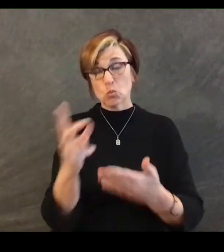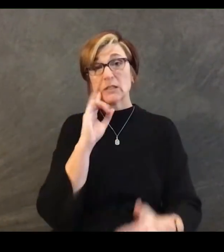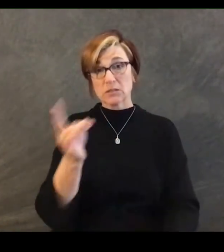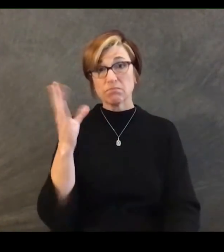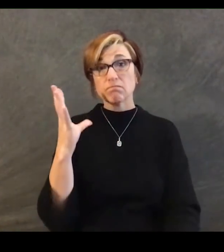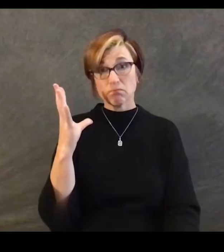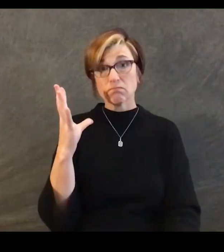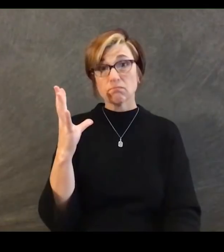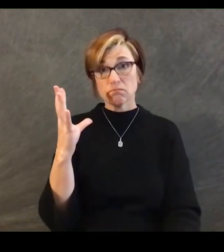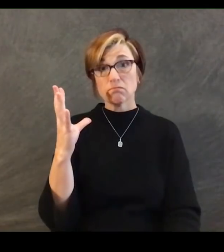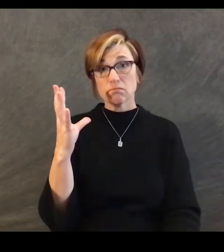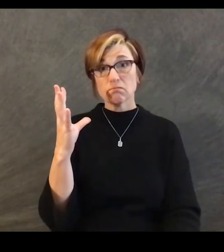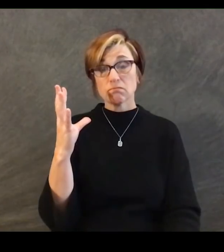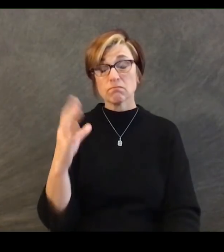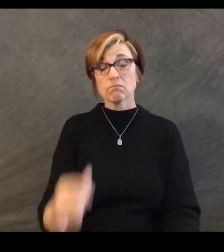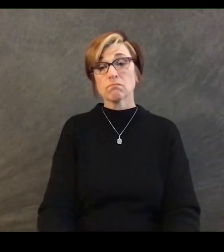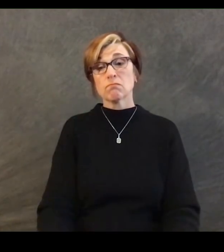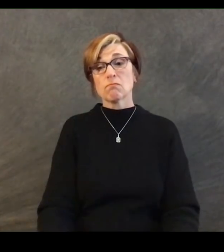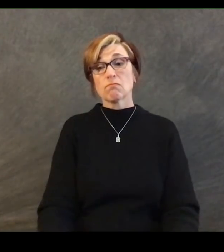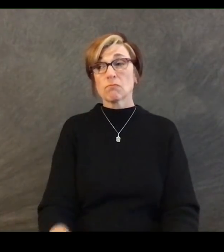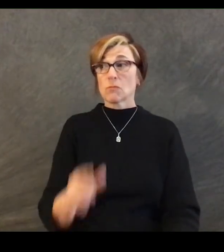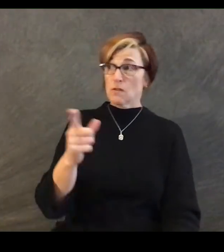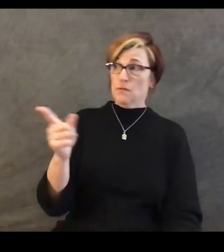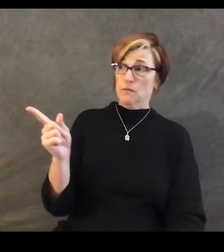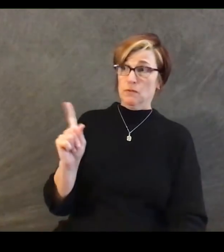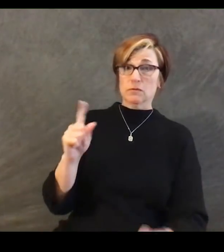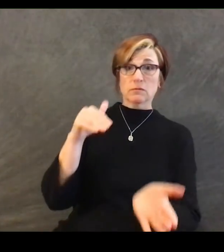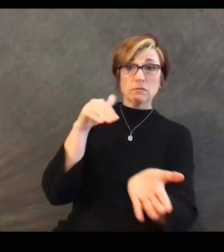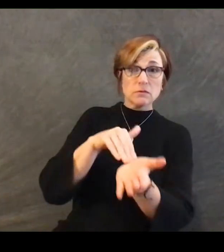the experts are predicting is I think a lot of us are predicting after having